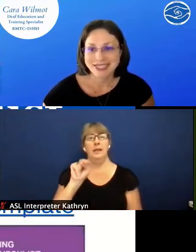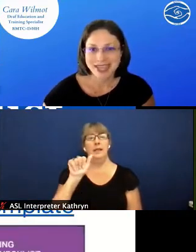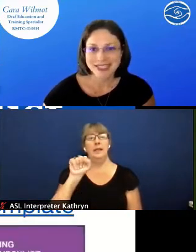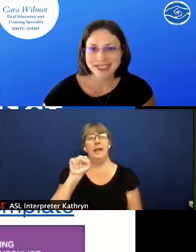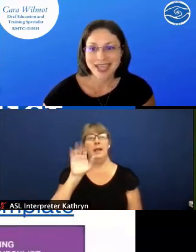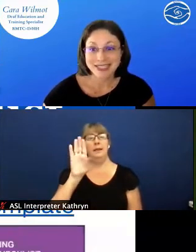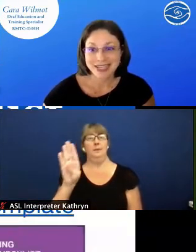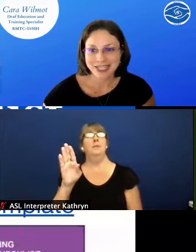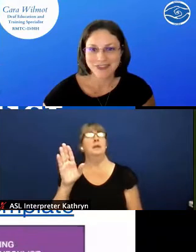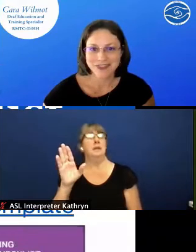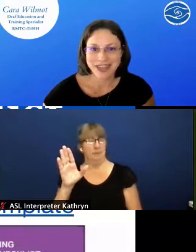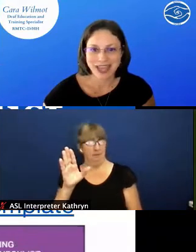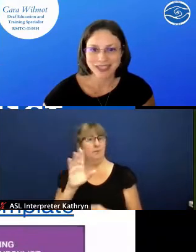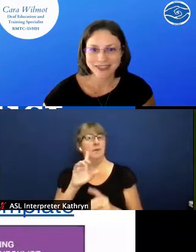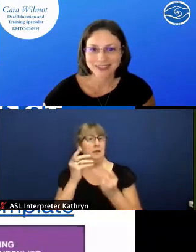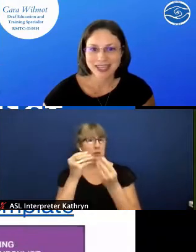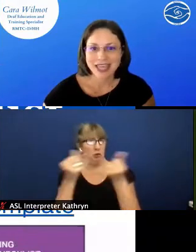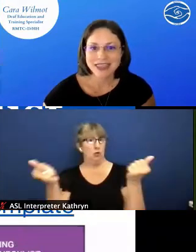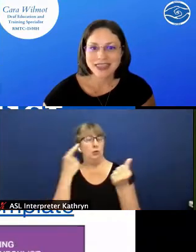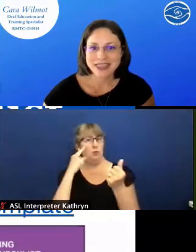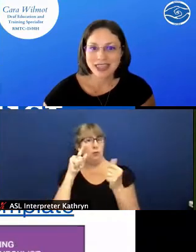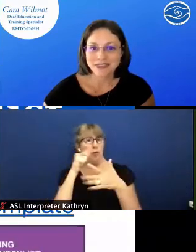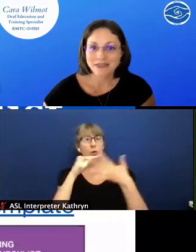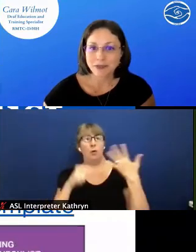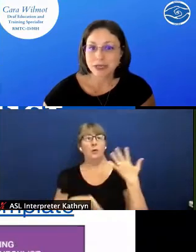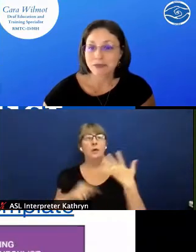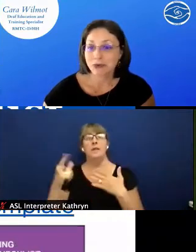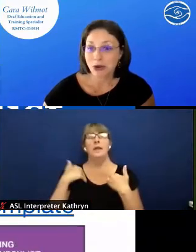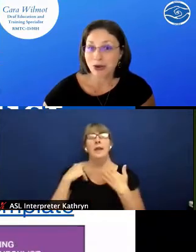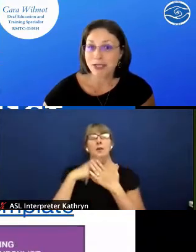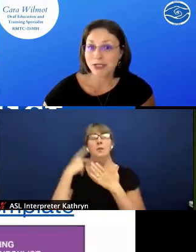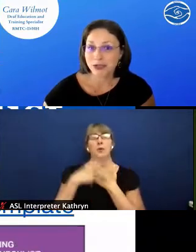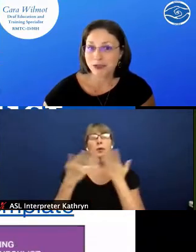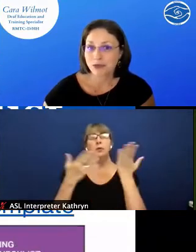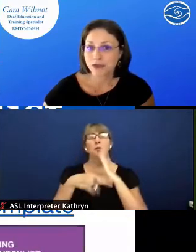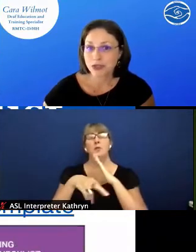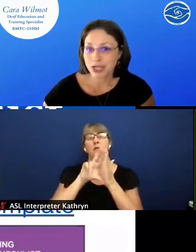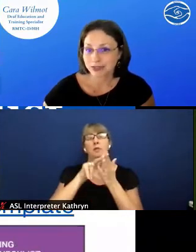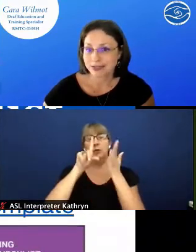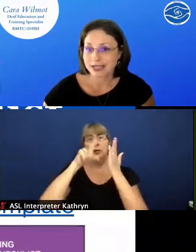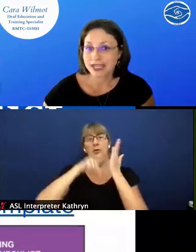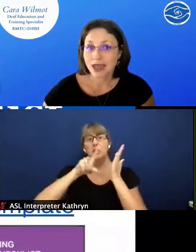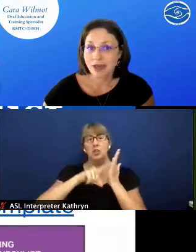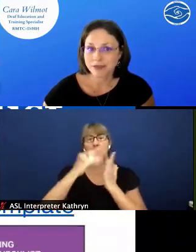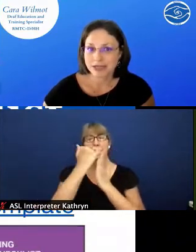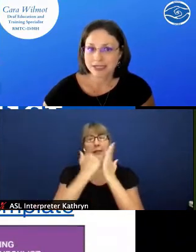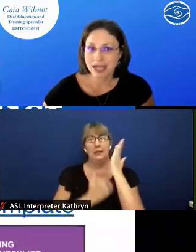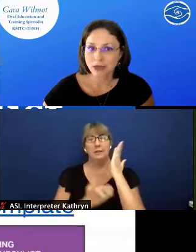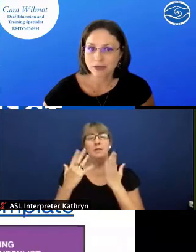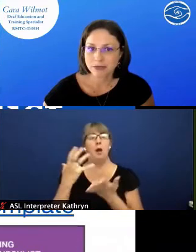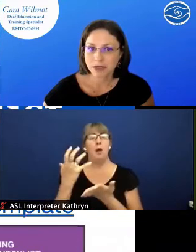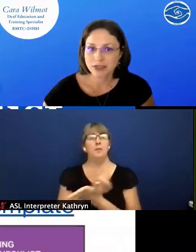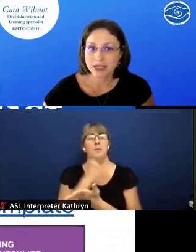NASDSE has an answer for that. They've developed a program and service review checklist in the Optimizing Outcomes book that can